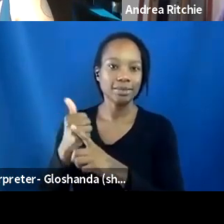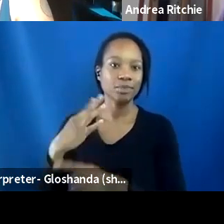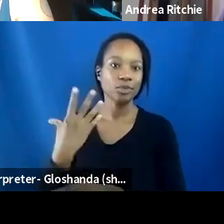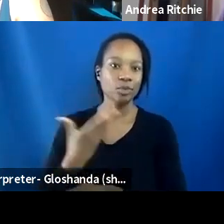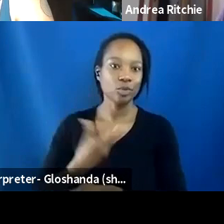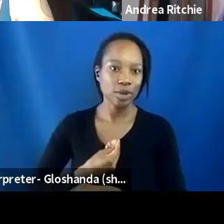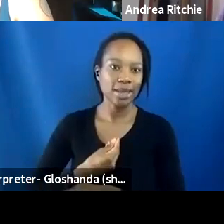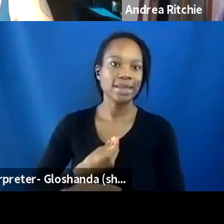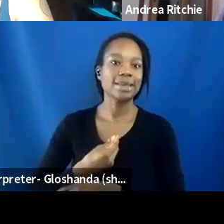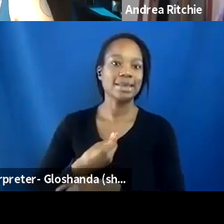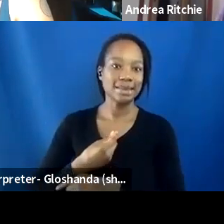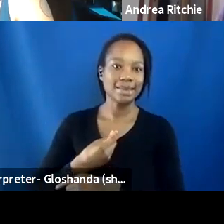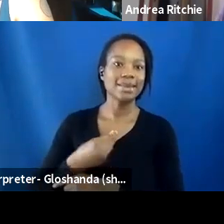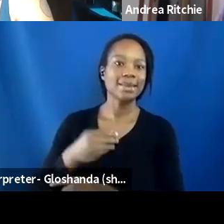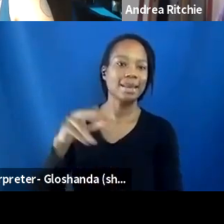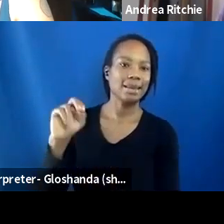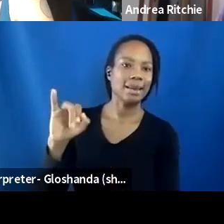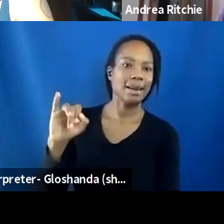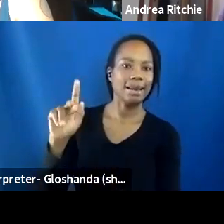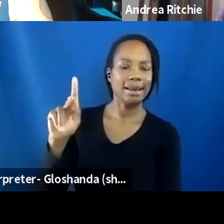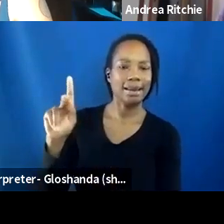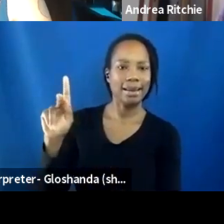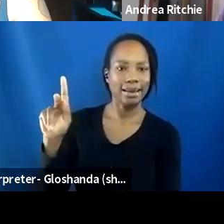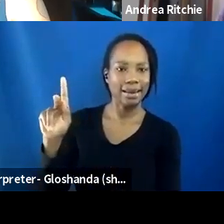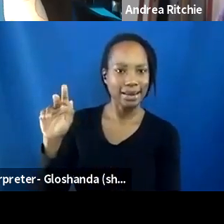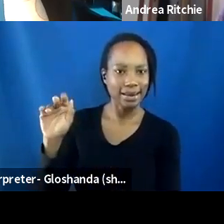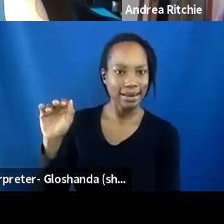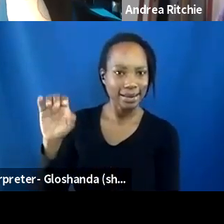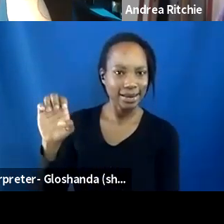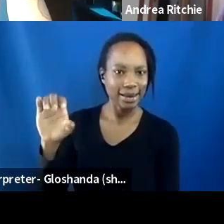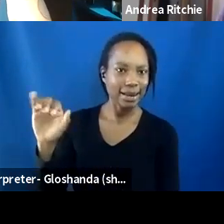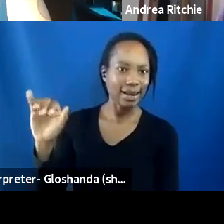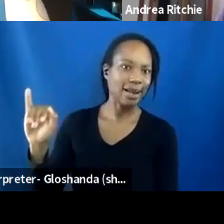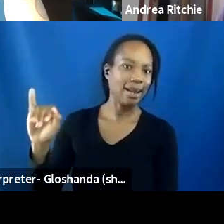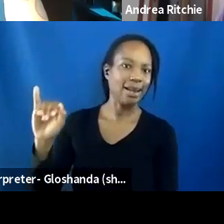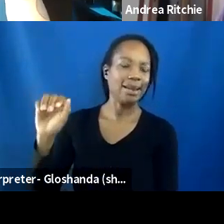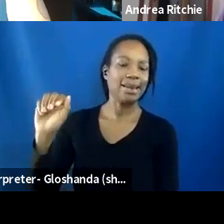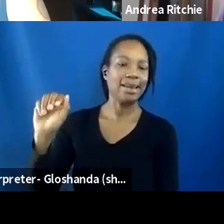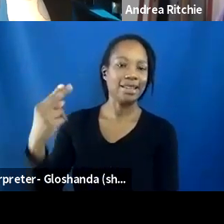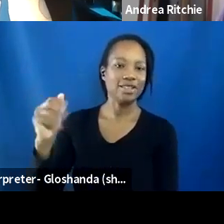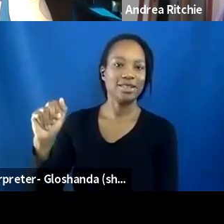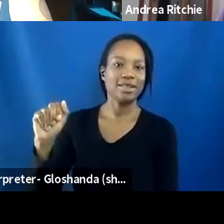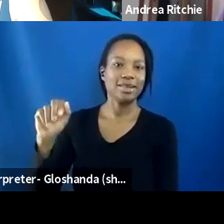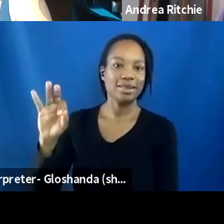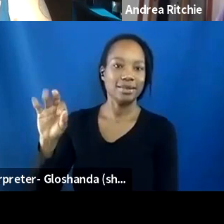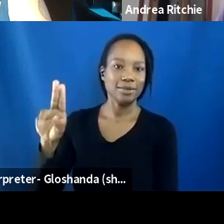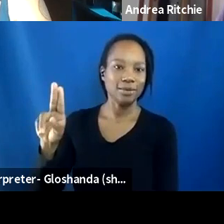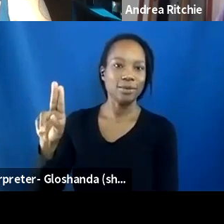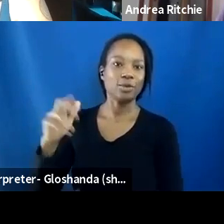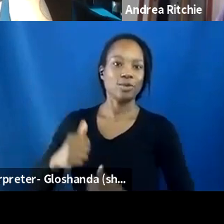N-I-K-K-E-I- H-A-F-U. He has primarily worked in queer and trans,